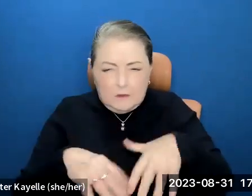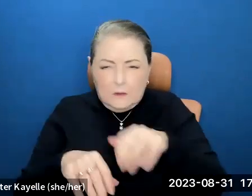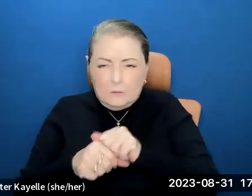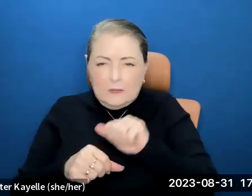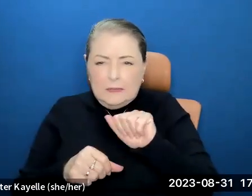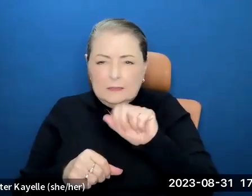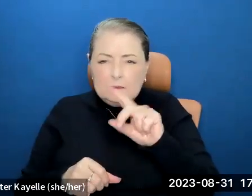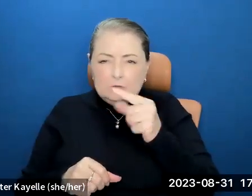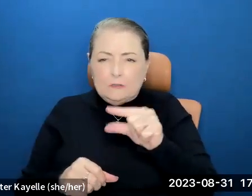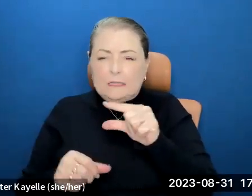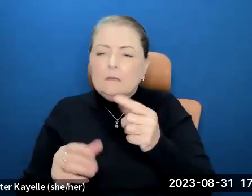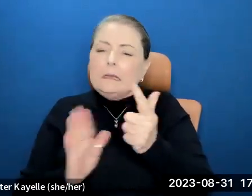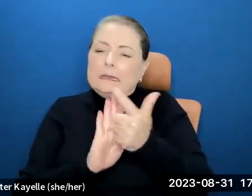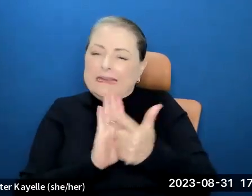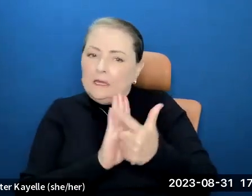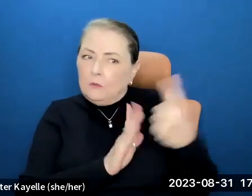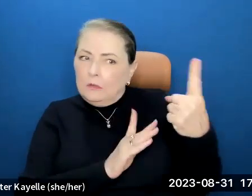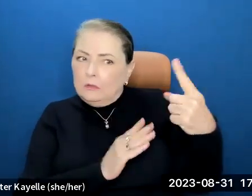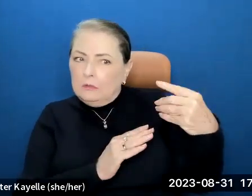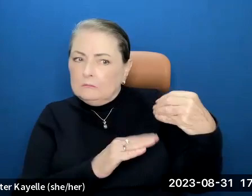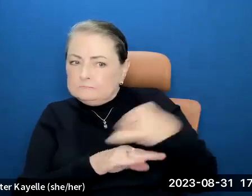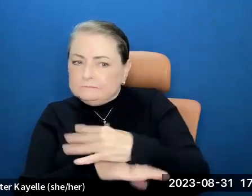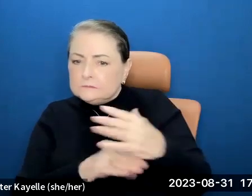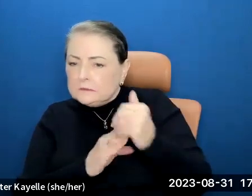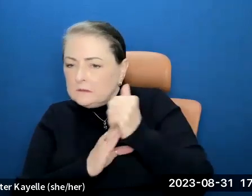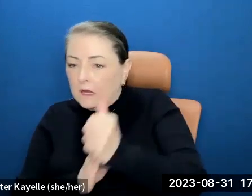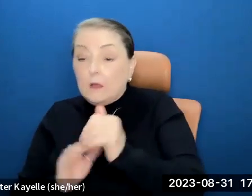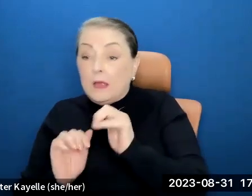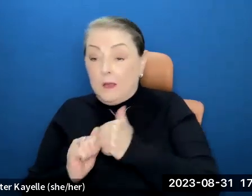um I get a little bit of legal guidance but the way we're going forward with it is that if you